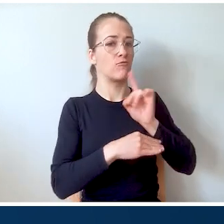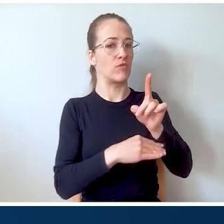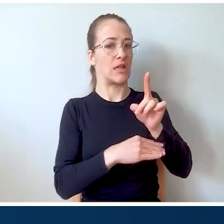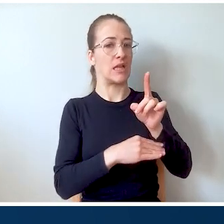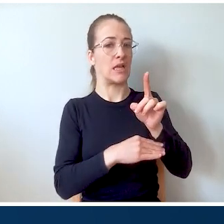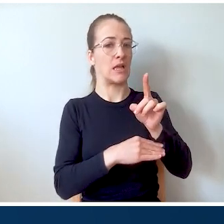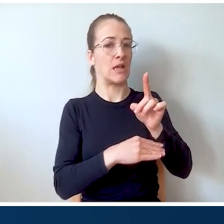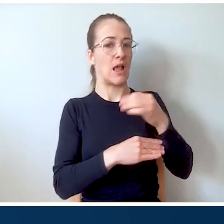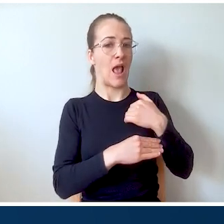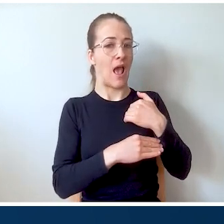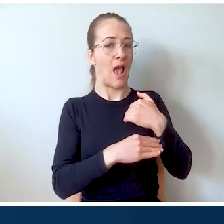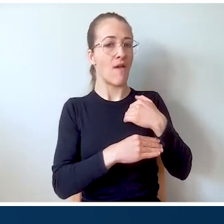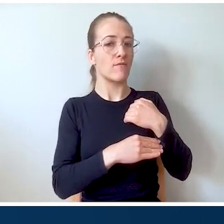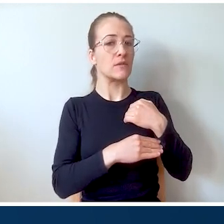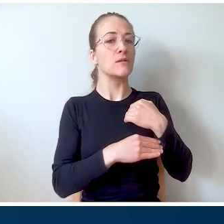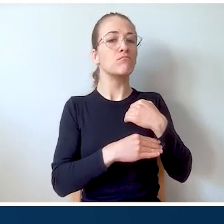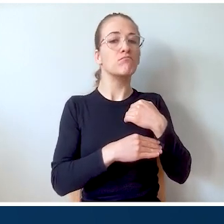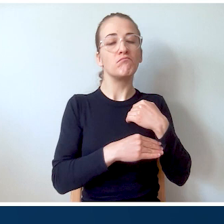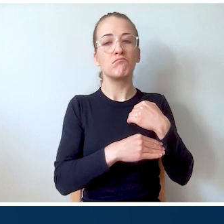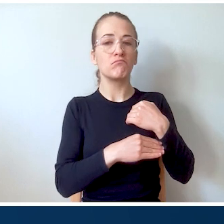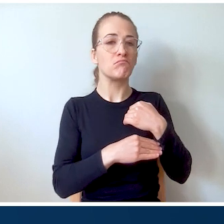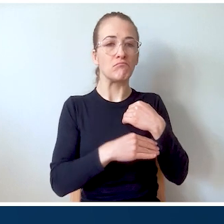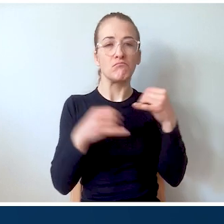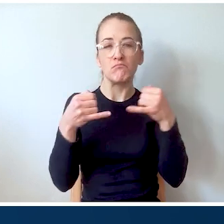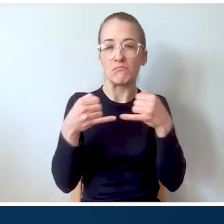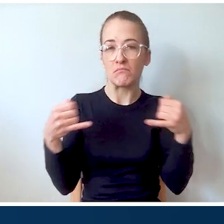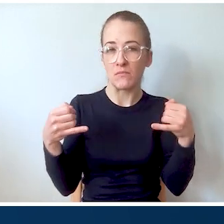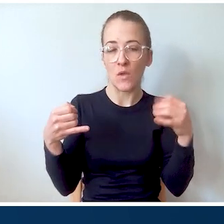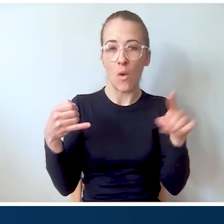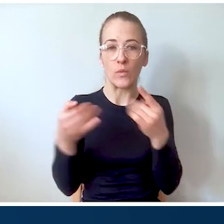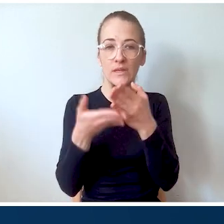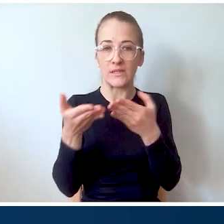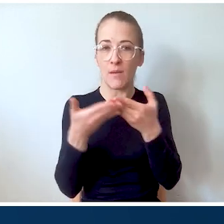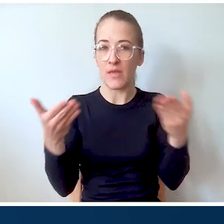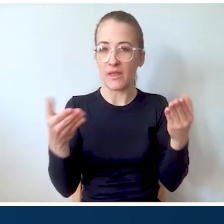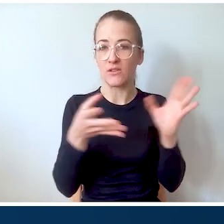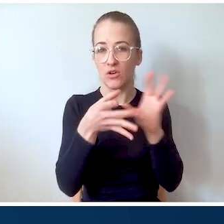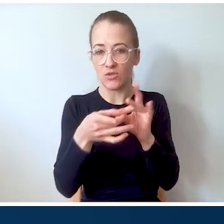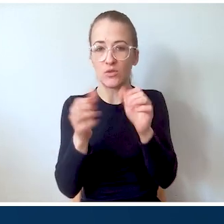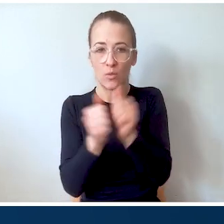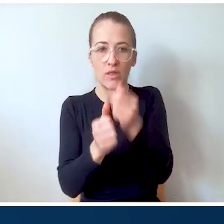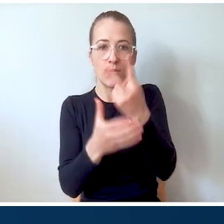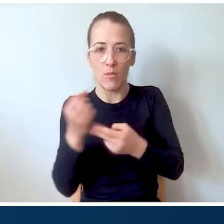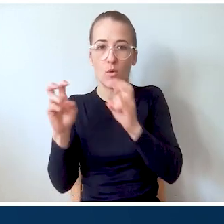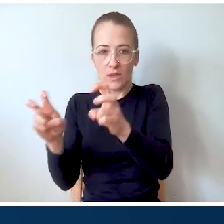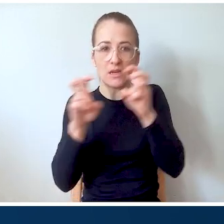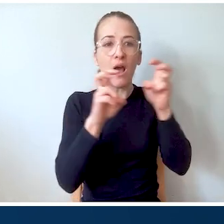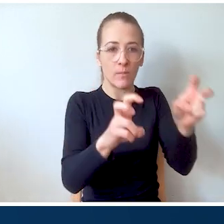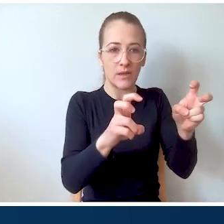they have a fine line around them, where only certain things are associated with both of these topics.